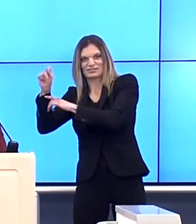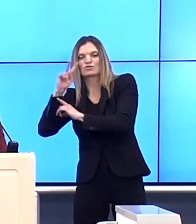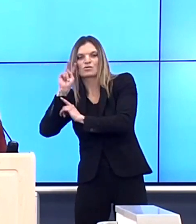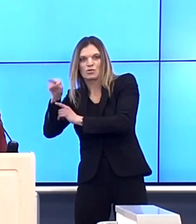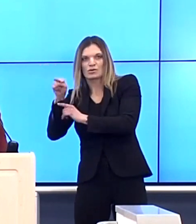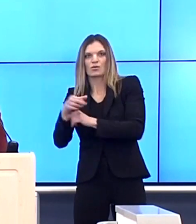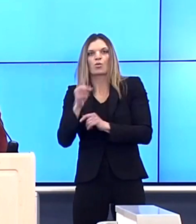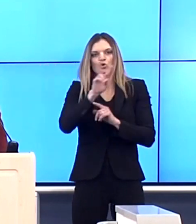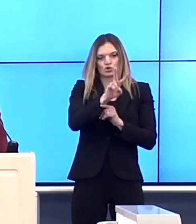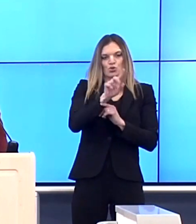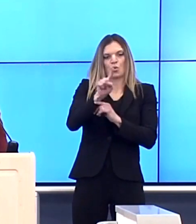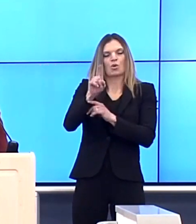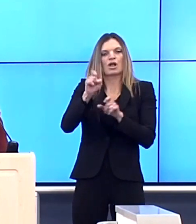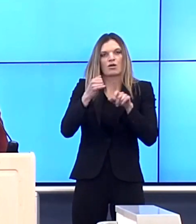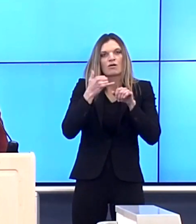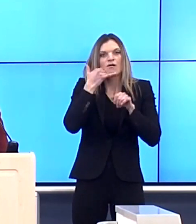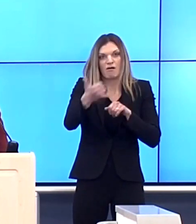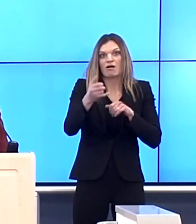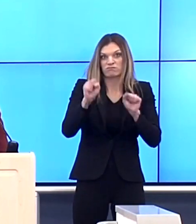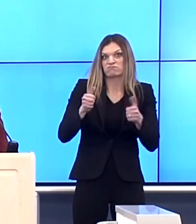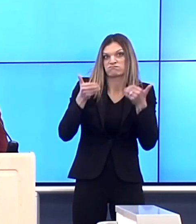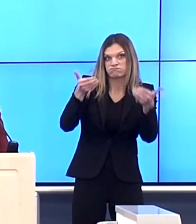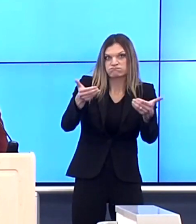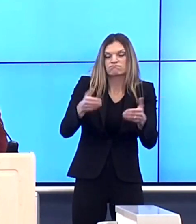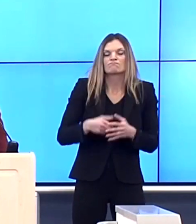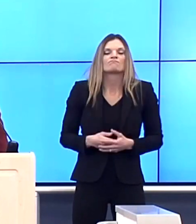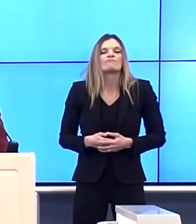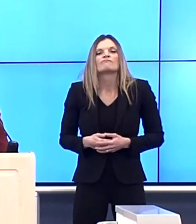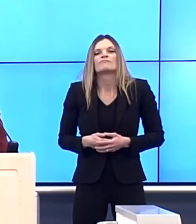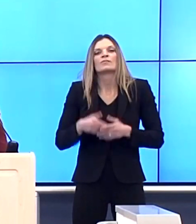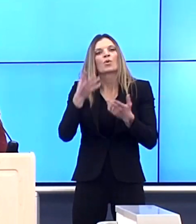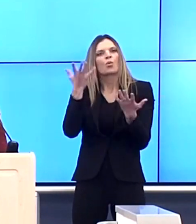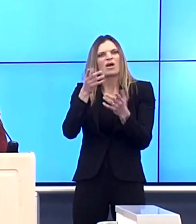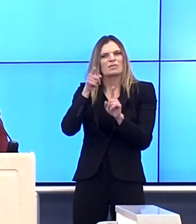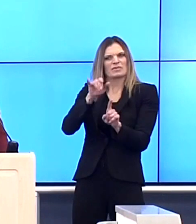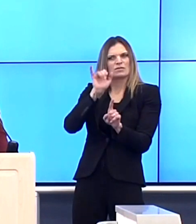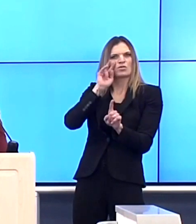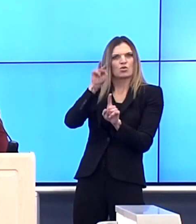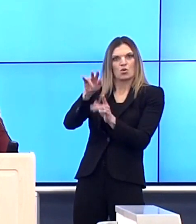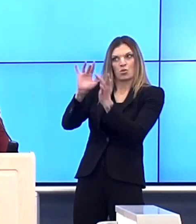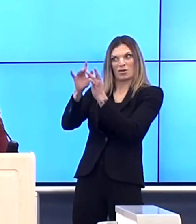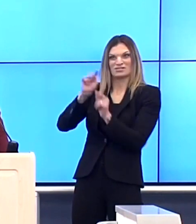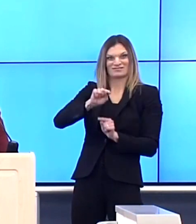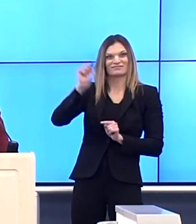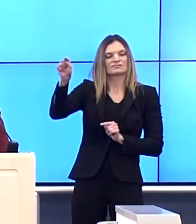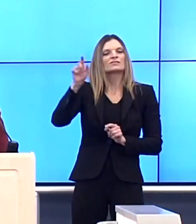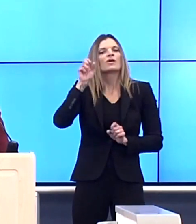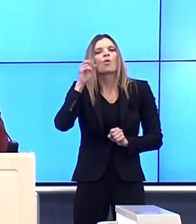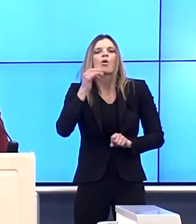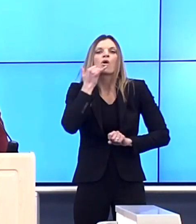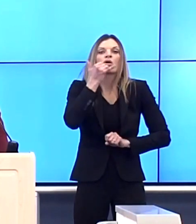GO TO OUR WEBSITE, WWW.MICHIGAN WWW.MICHIGAN.GOV/CORONAVIRUSTEST WWW.MICHIGAN.GOV/CORONAVIRUSTEST OR CALL 211. OR CALL 211. THEY CAN HELP YOU FIND A TESTING THEY CAN HELP YOU FIND A TESTING SITE NEAR YOU. SITE NEAR YOU. MANY OF WHICH ARE ACTUALLY MANY OF WHICH ARE ACTUALLY FREE.